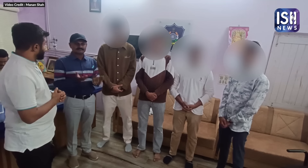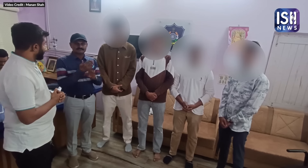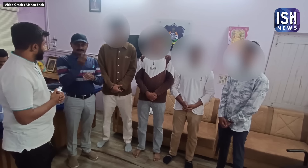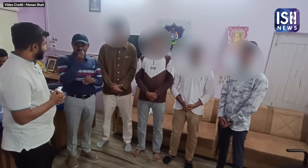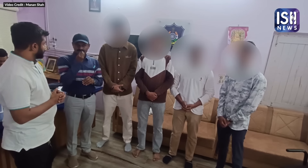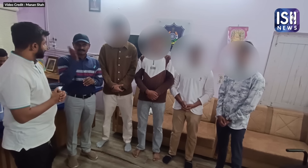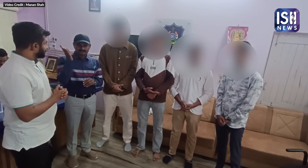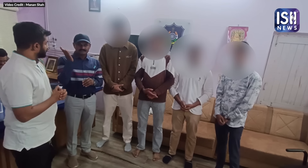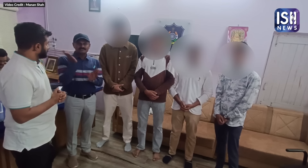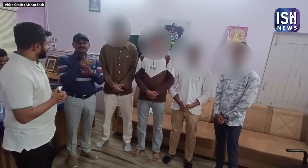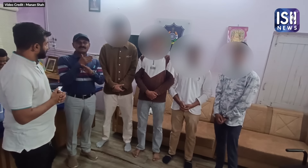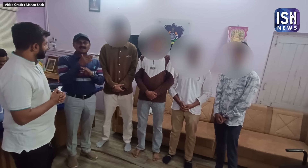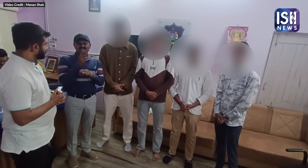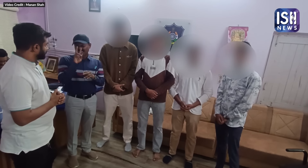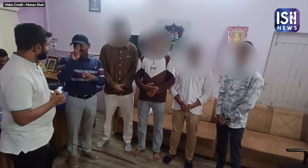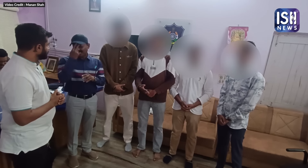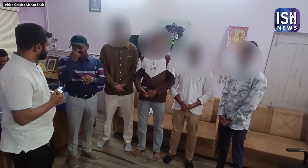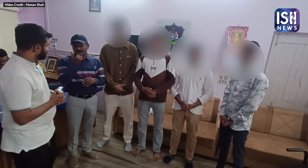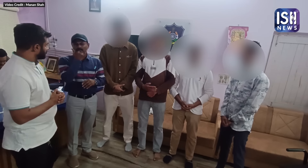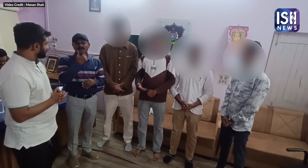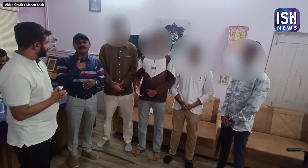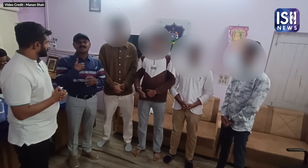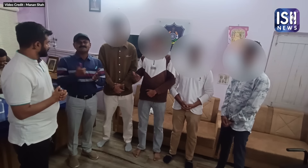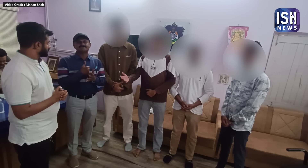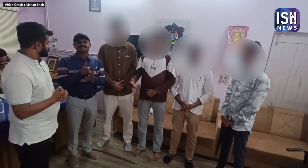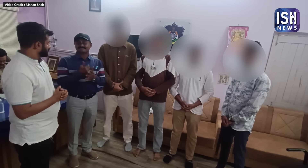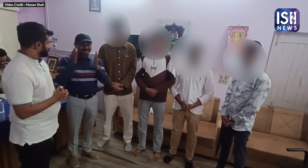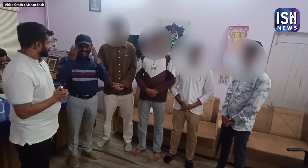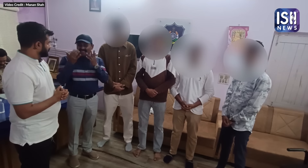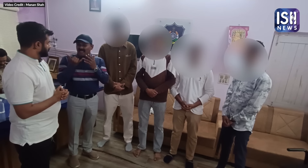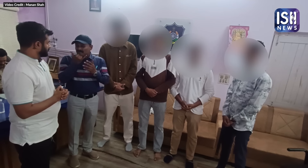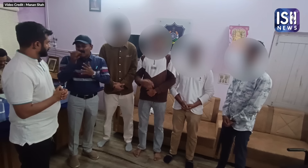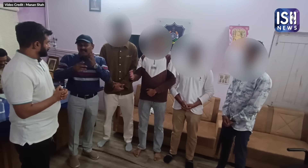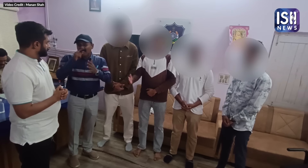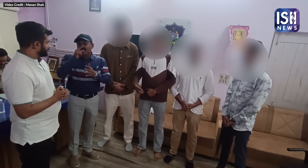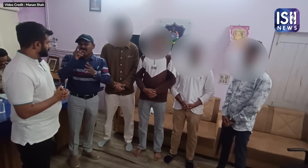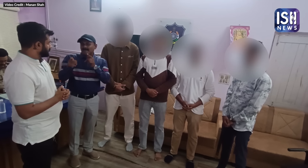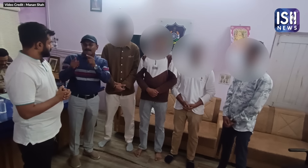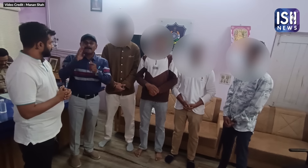While we were dining, we wrongly mocked them using sign language.